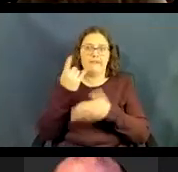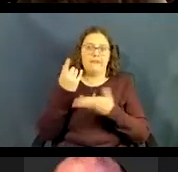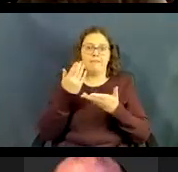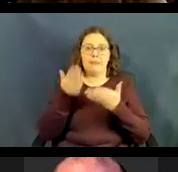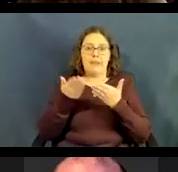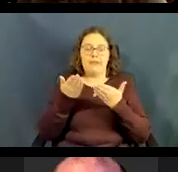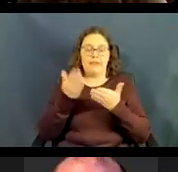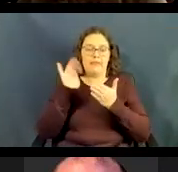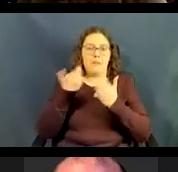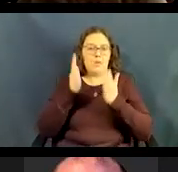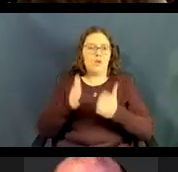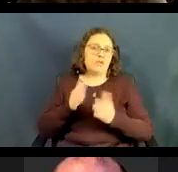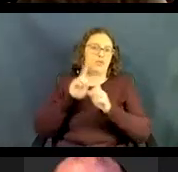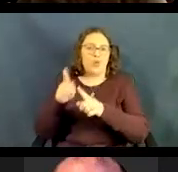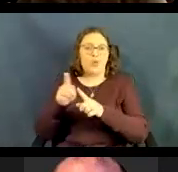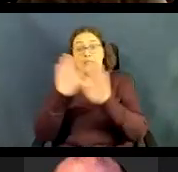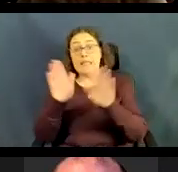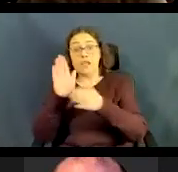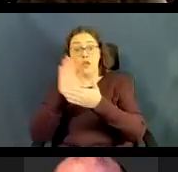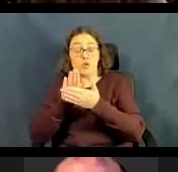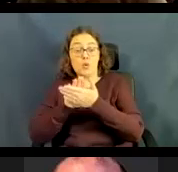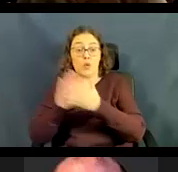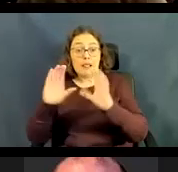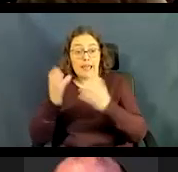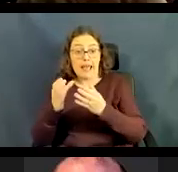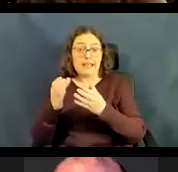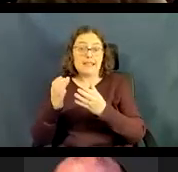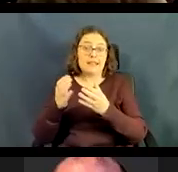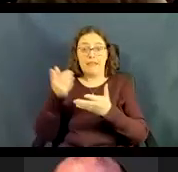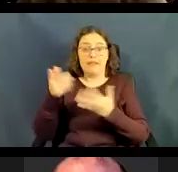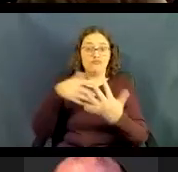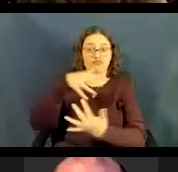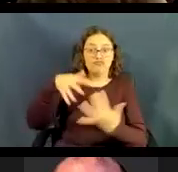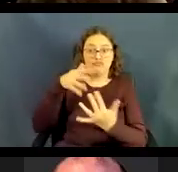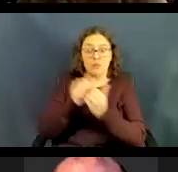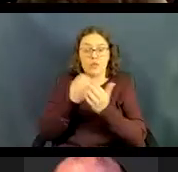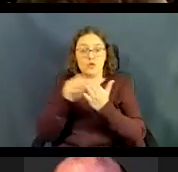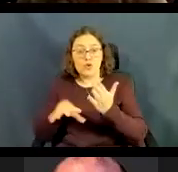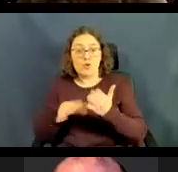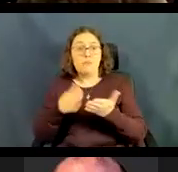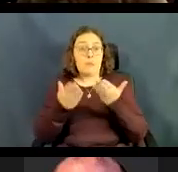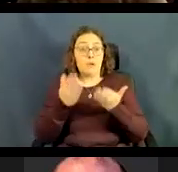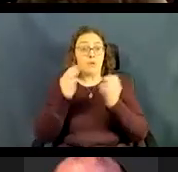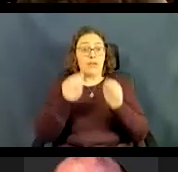As well as other information if you would like. When you are on the homepage, you are able to take out the icon in the upper left-hand corner if you like.